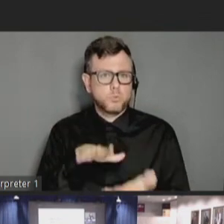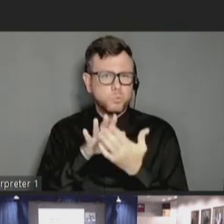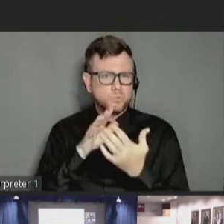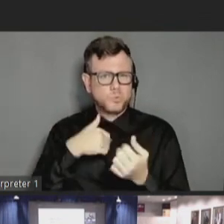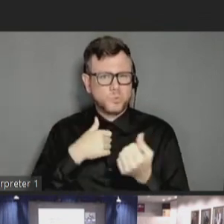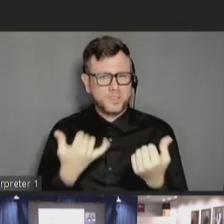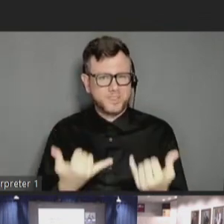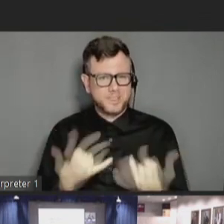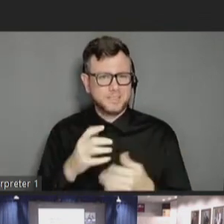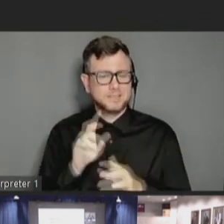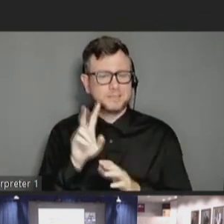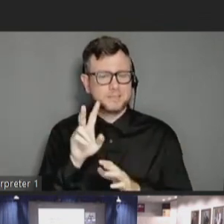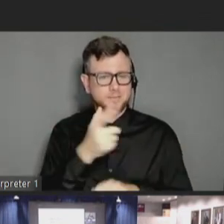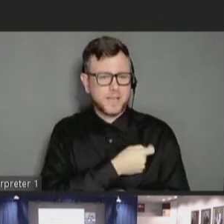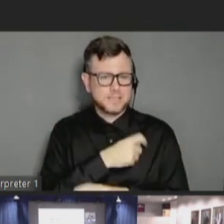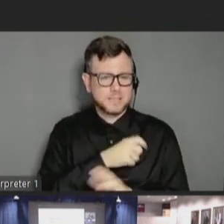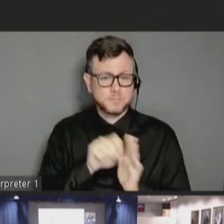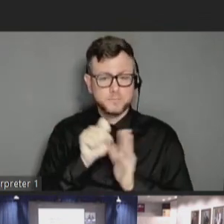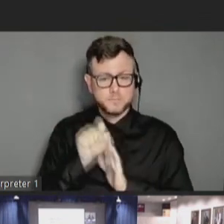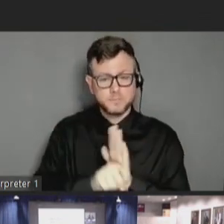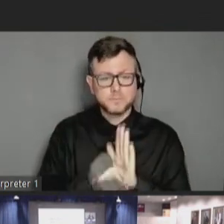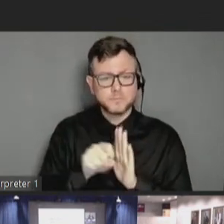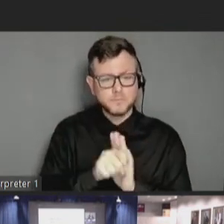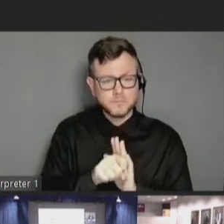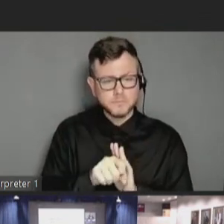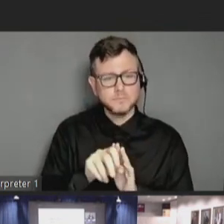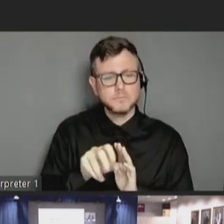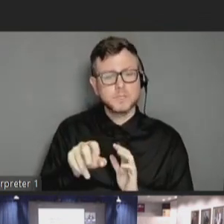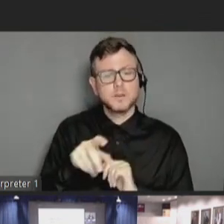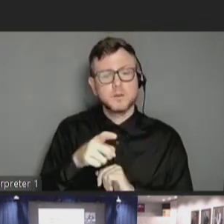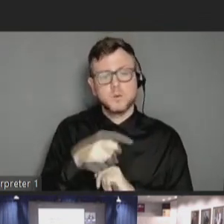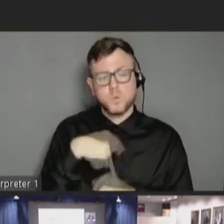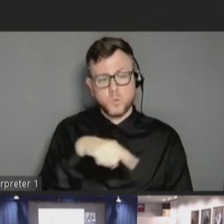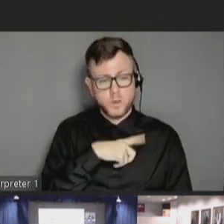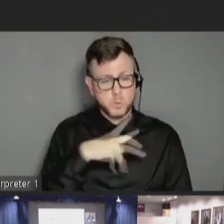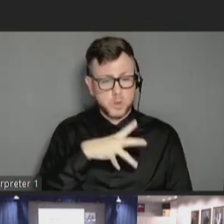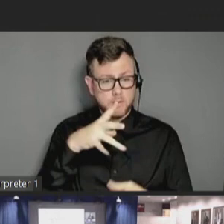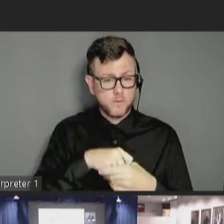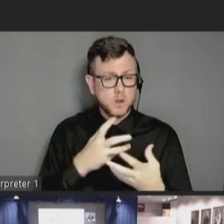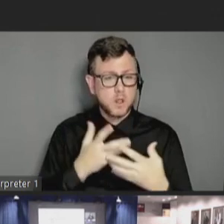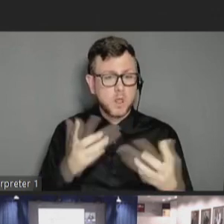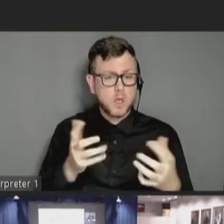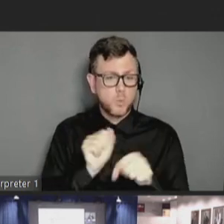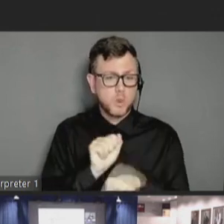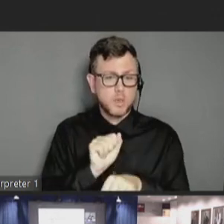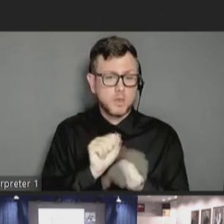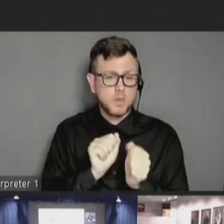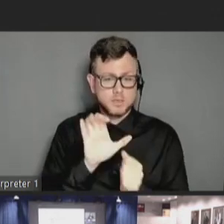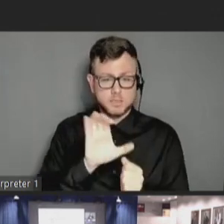APhA has been heavily involved in -- with CDC on Vaccine Confidence Project giving a lot of